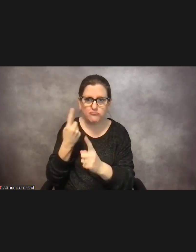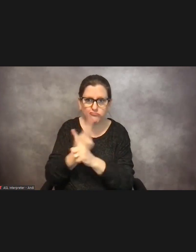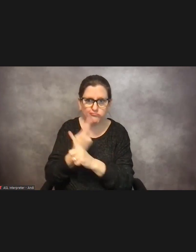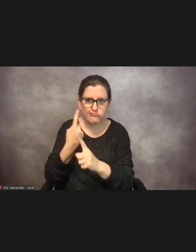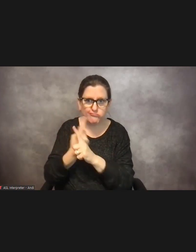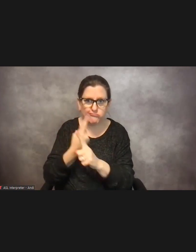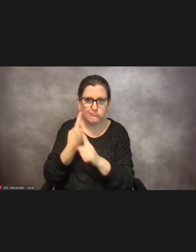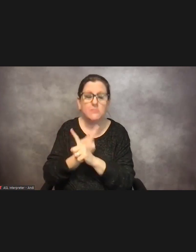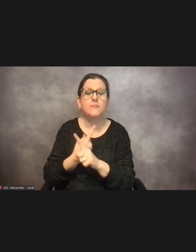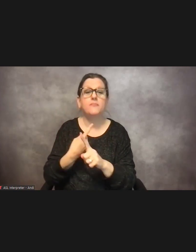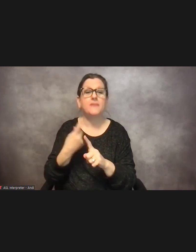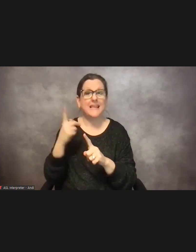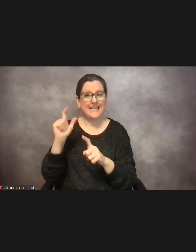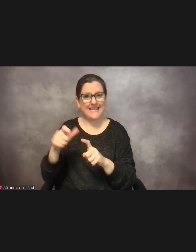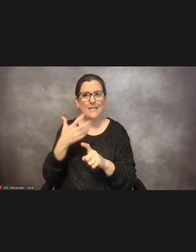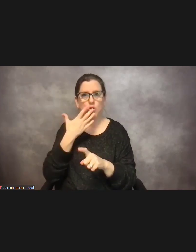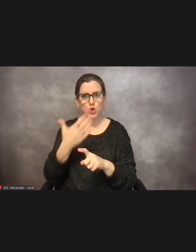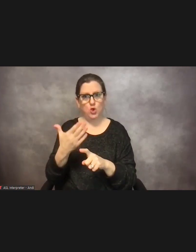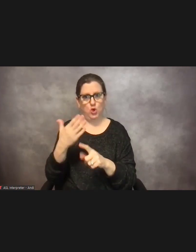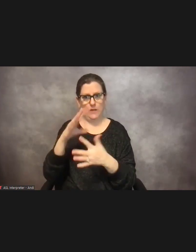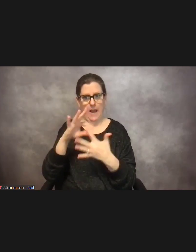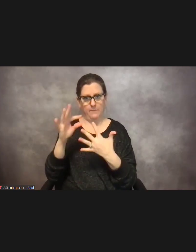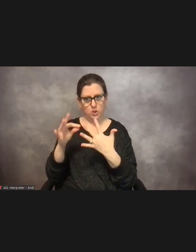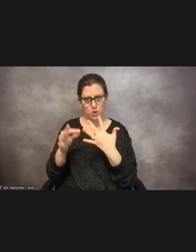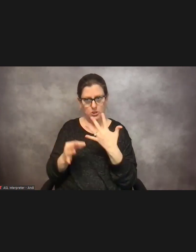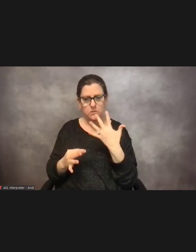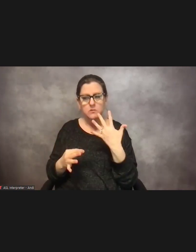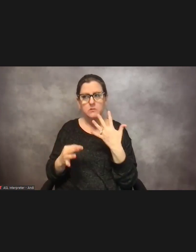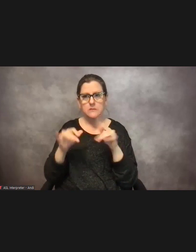You'll need a good selection of those and, again, they have a cost